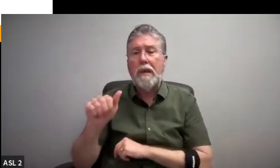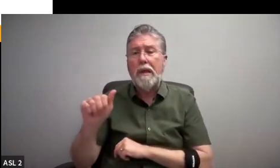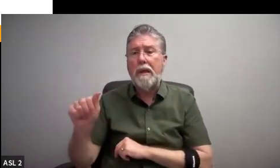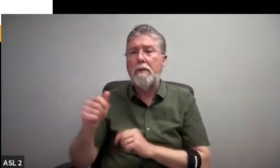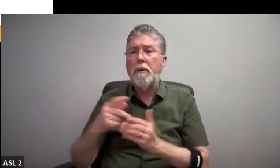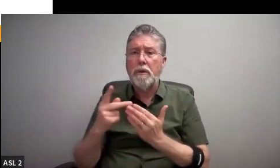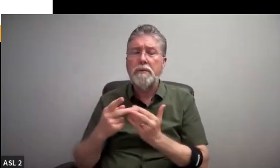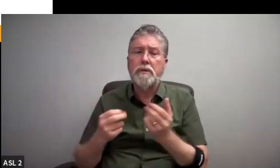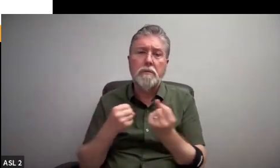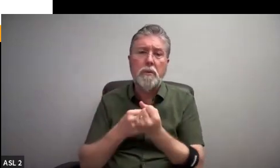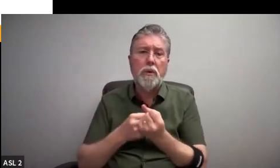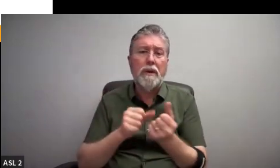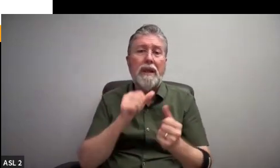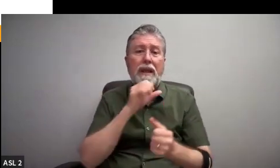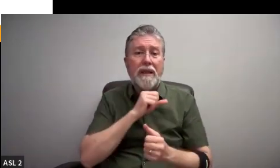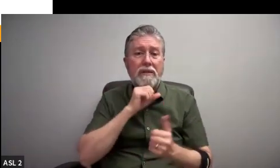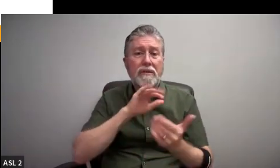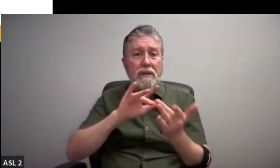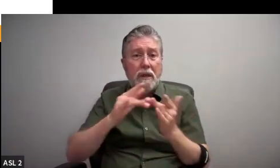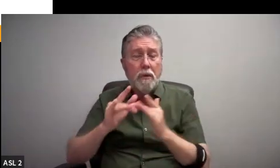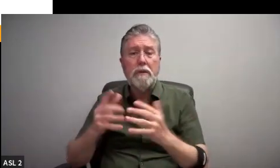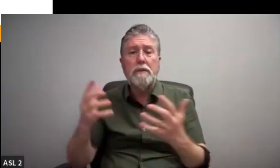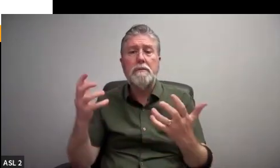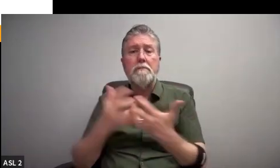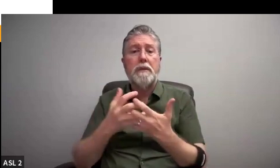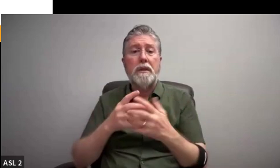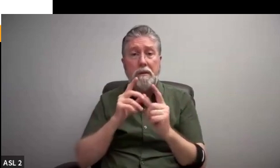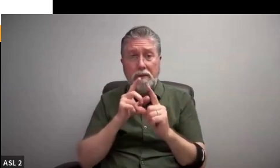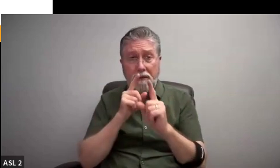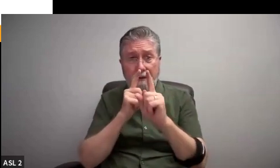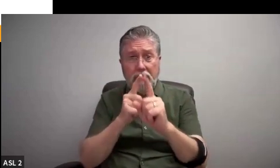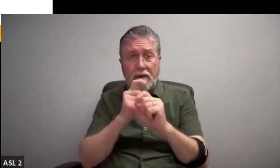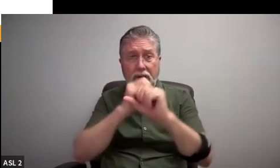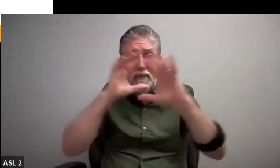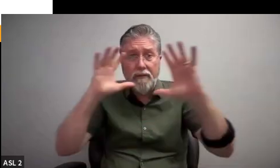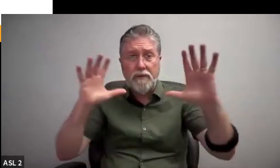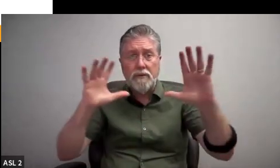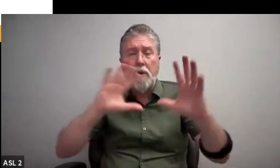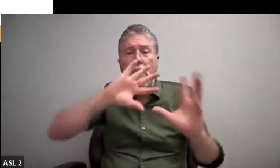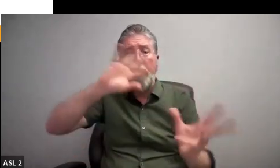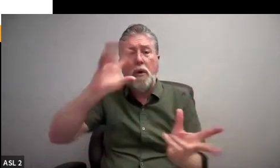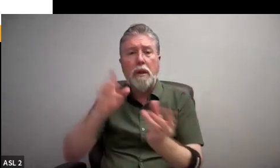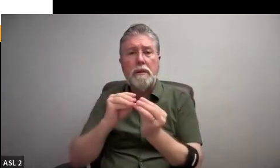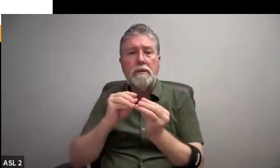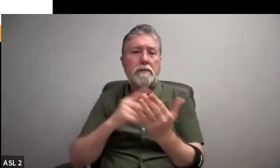network to meet the mission and vision of the OAA through a holistic program management. Such